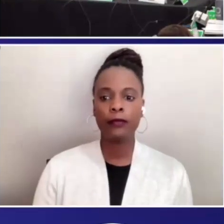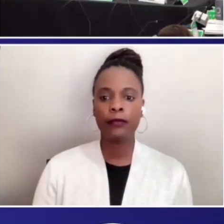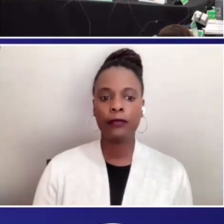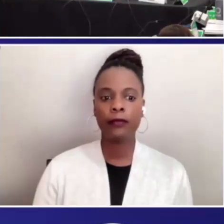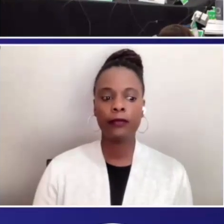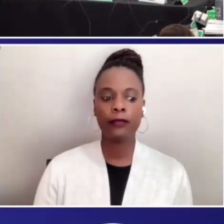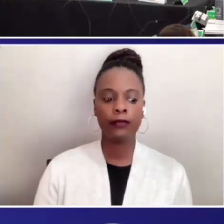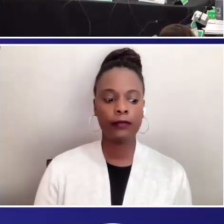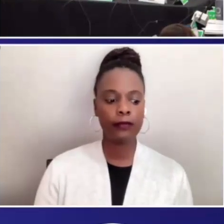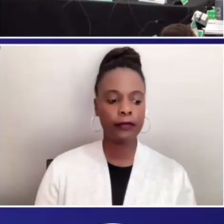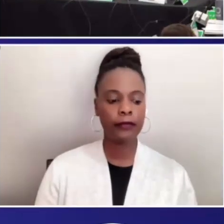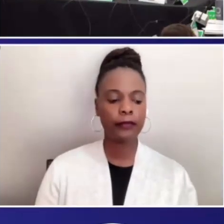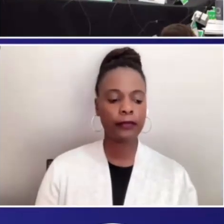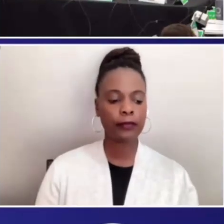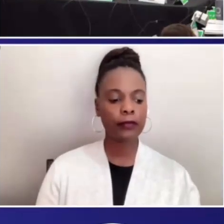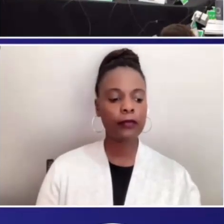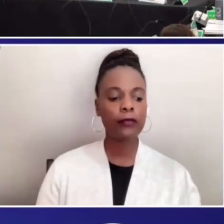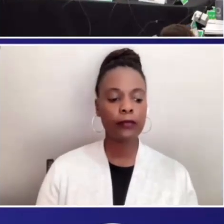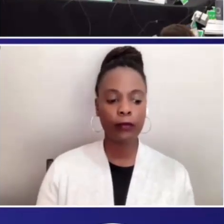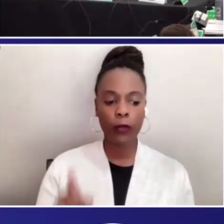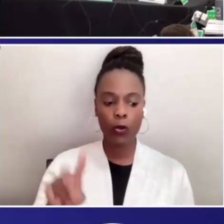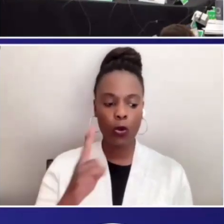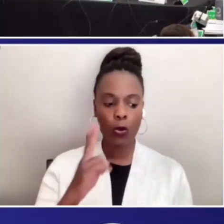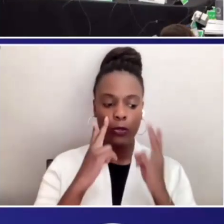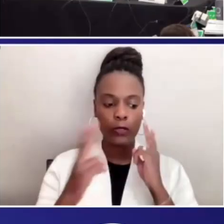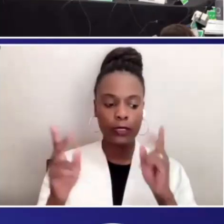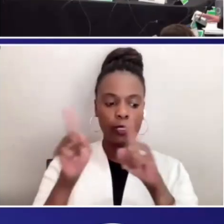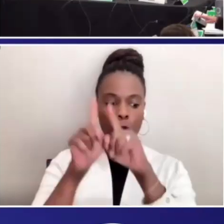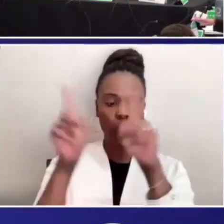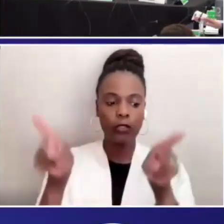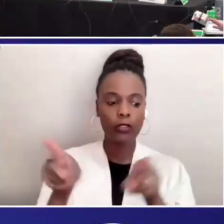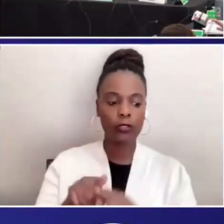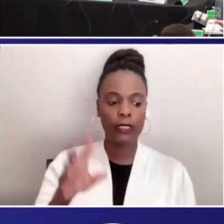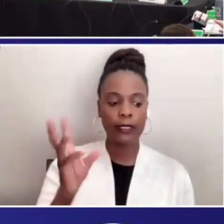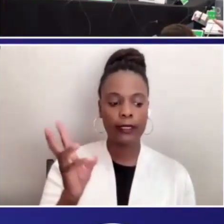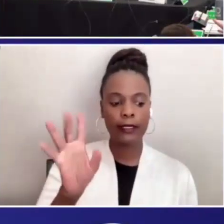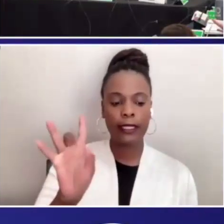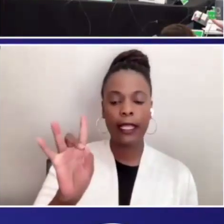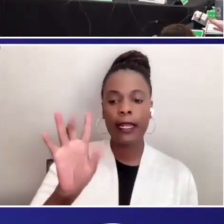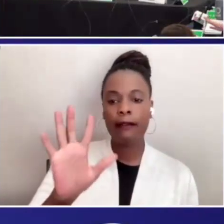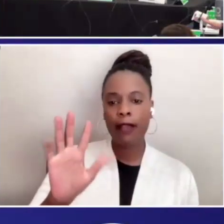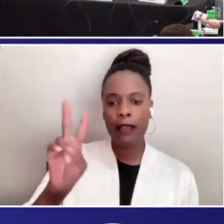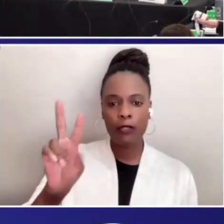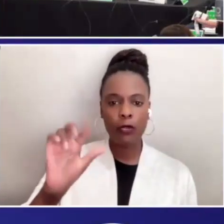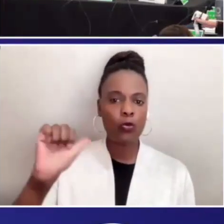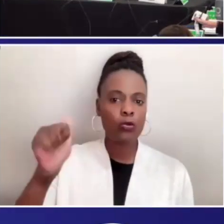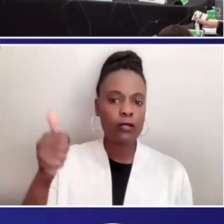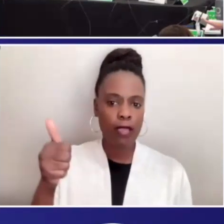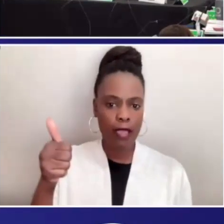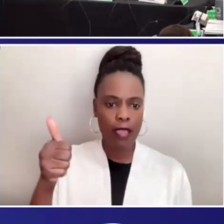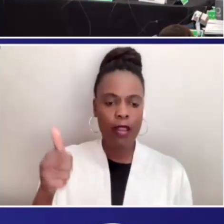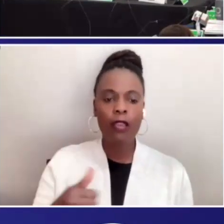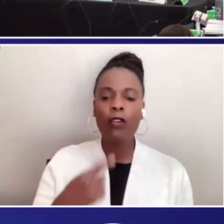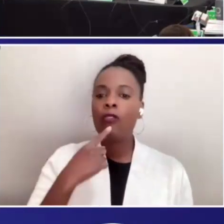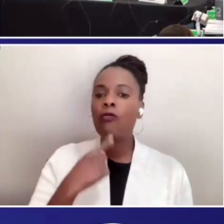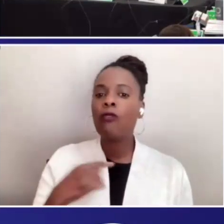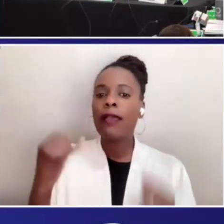As you will see on the screen, 685.210. The red lines are largely cosmetic